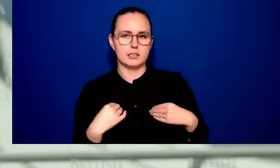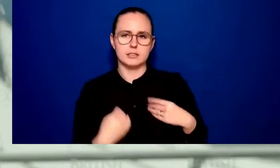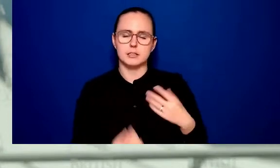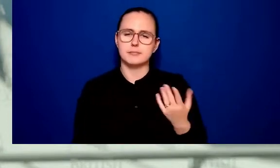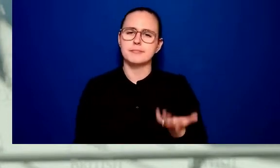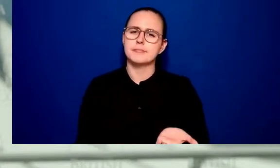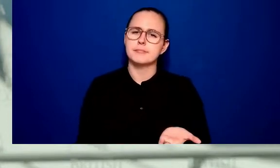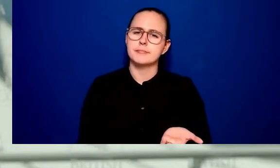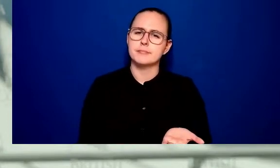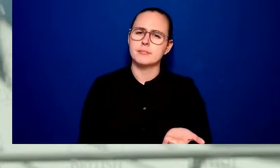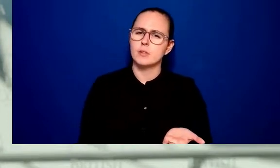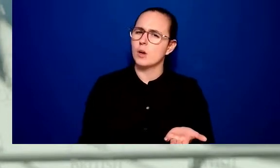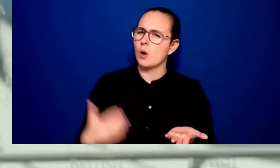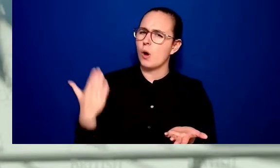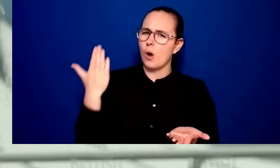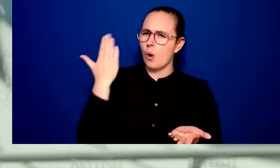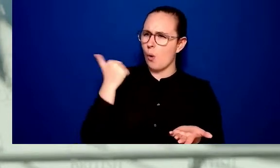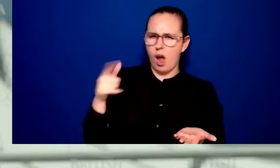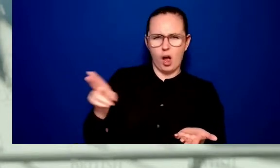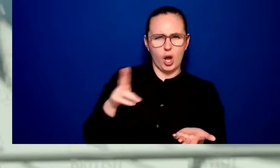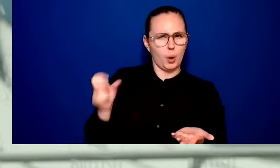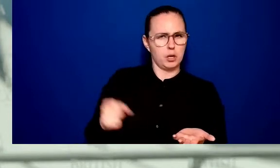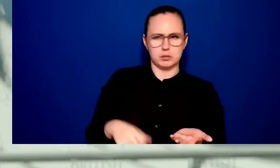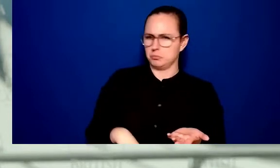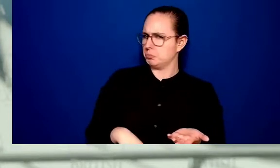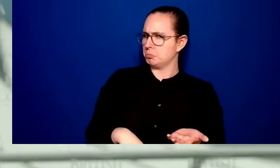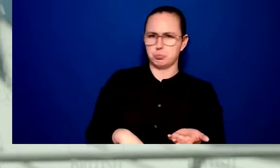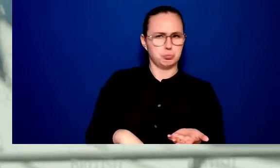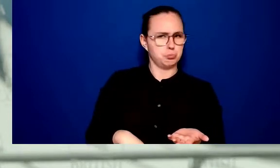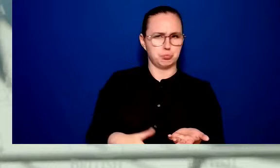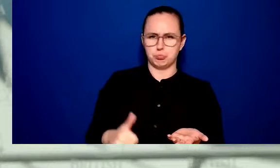are mixed doses and how confident are you that you can convince them to do that? What